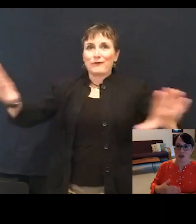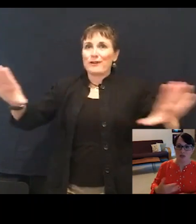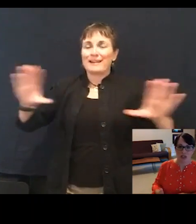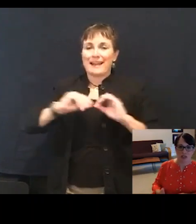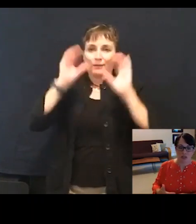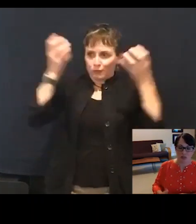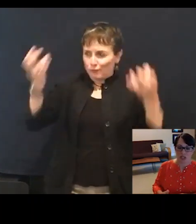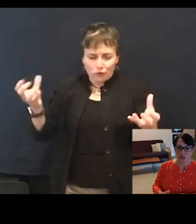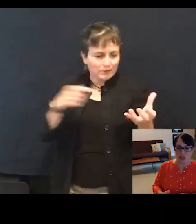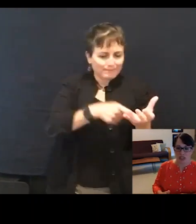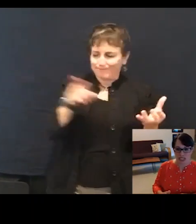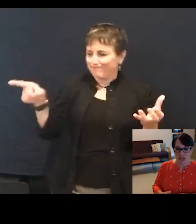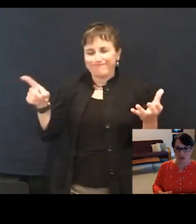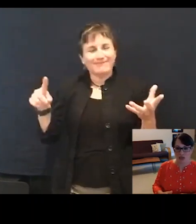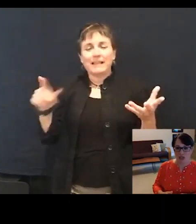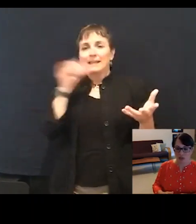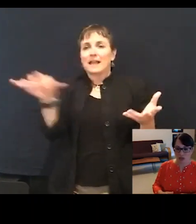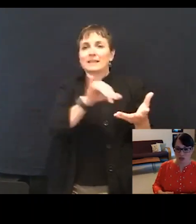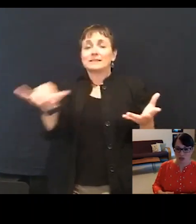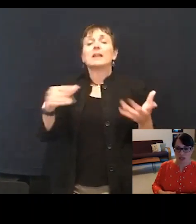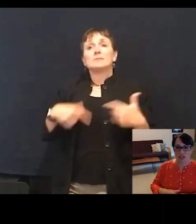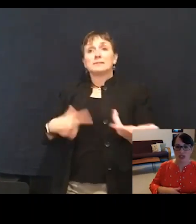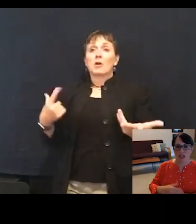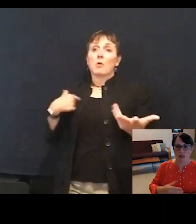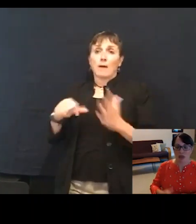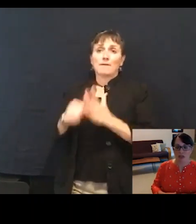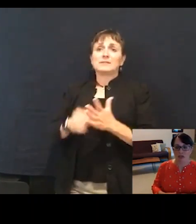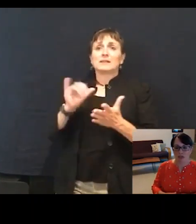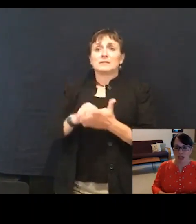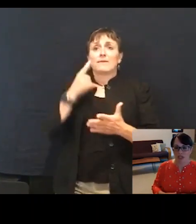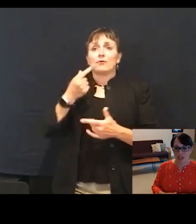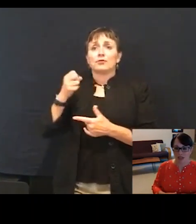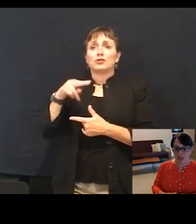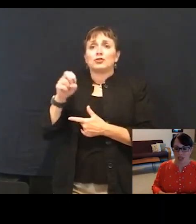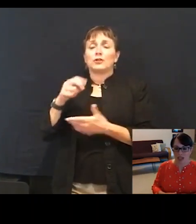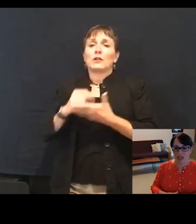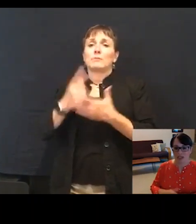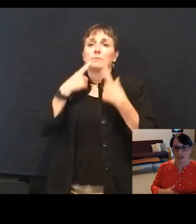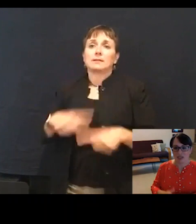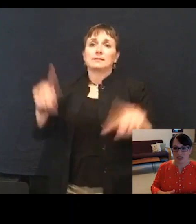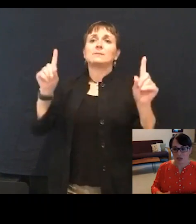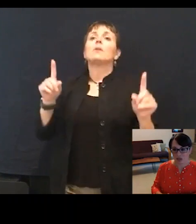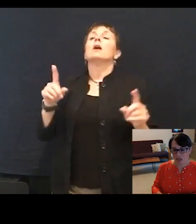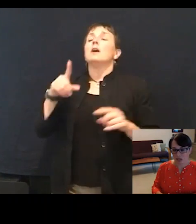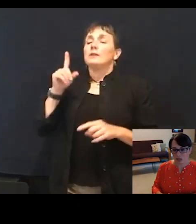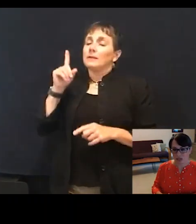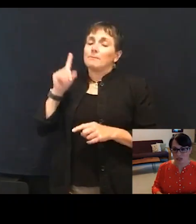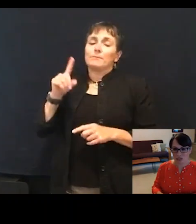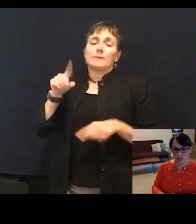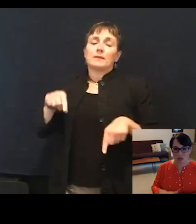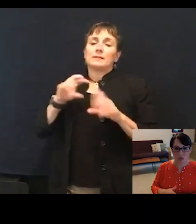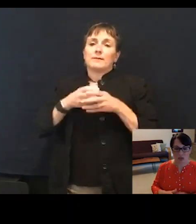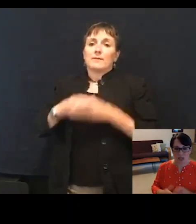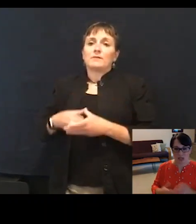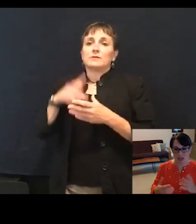our vectors must be designed to recapitulate the pattern of myosin 7A in a clinically-relevant species, in other words, one that actually